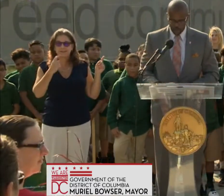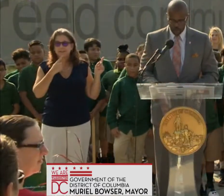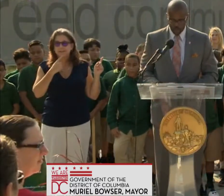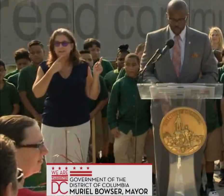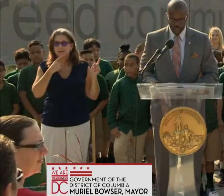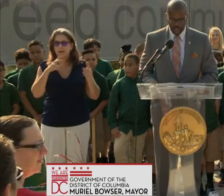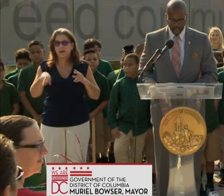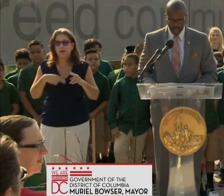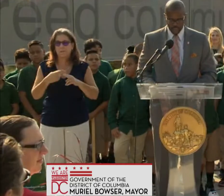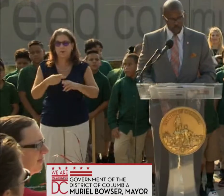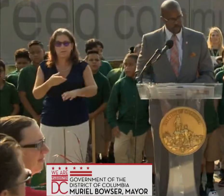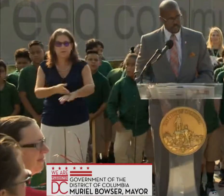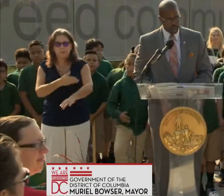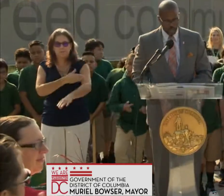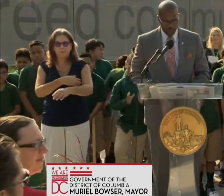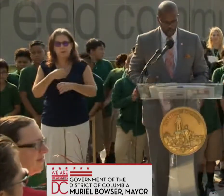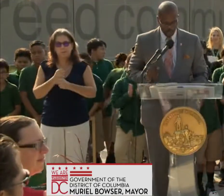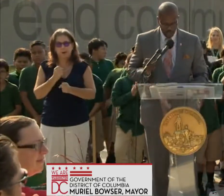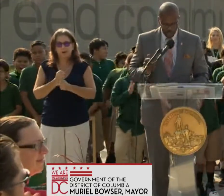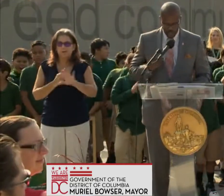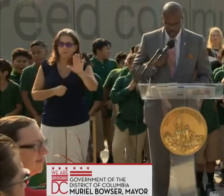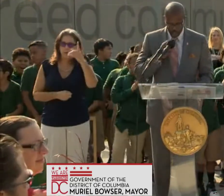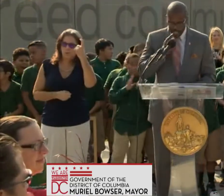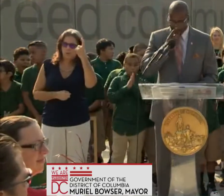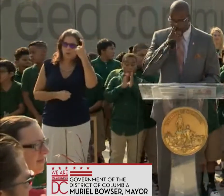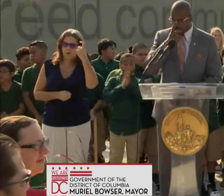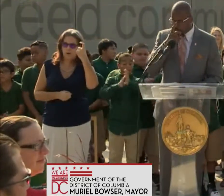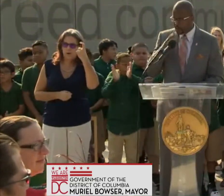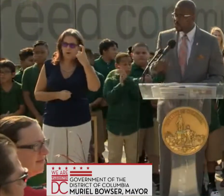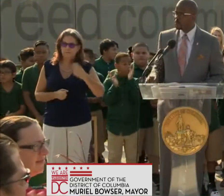them one more time because tremendous progress has been happening here and